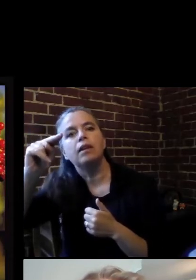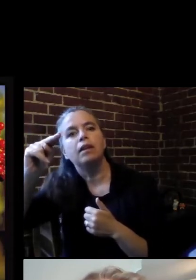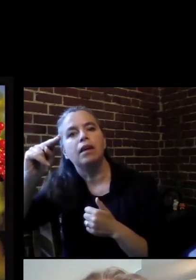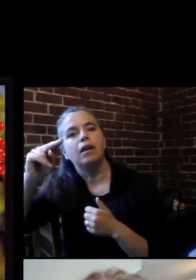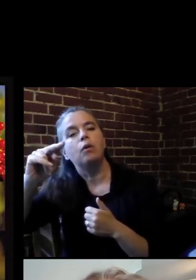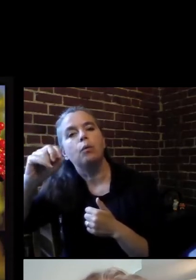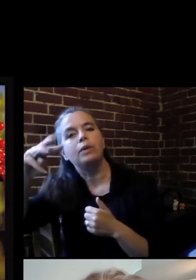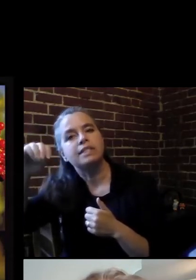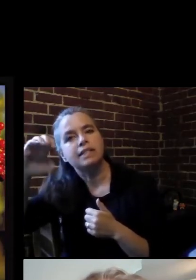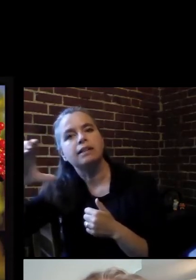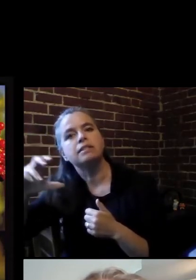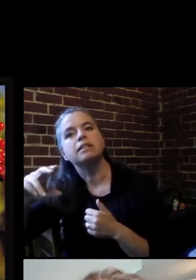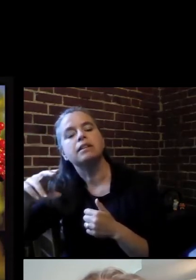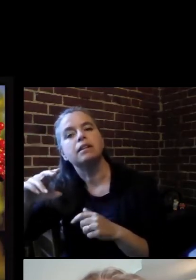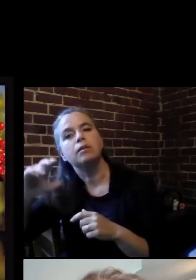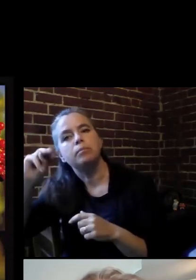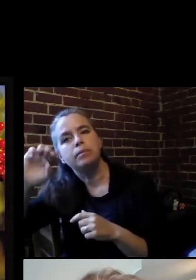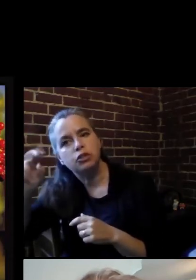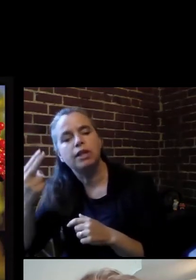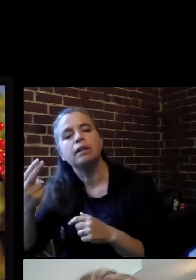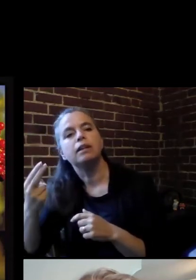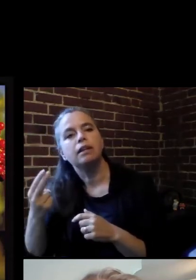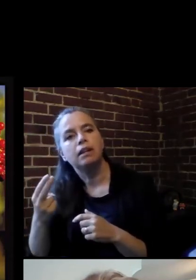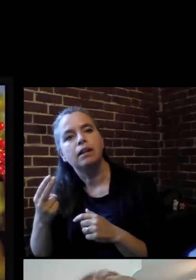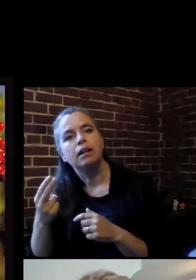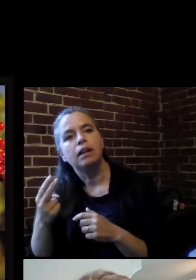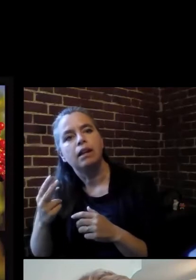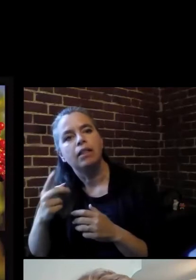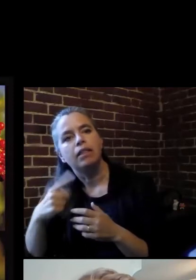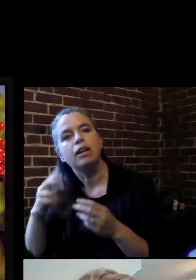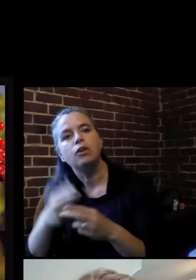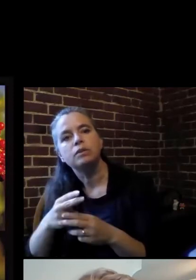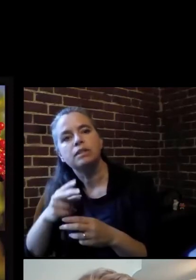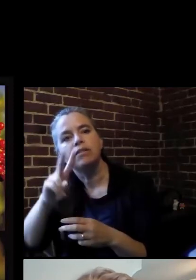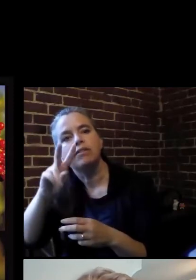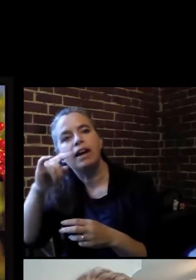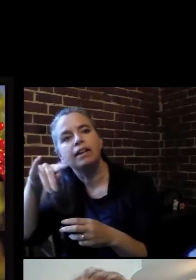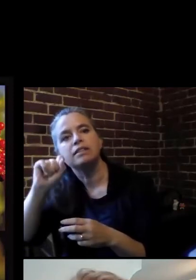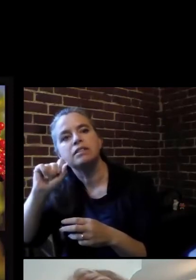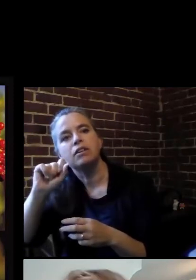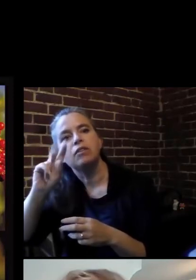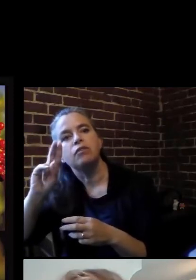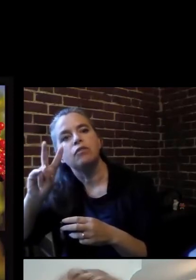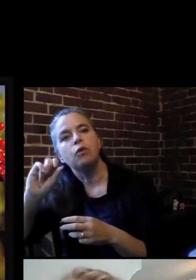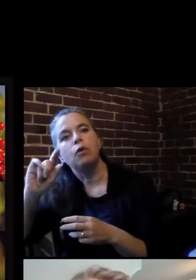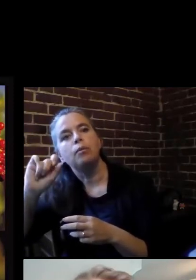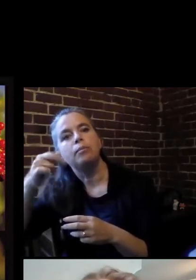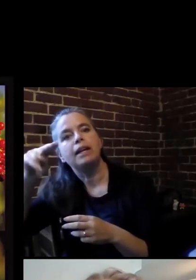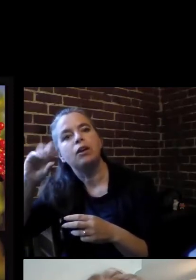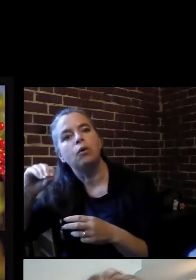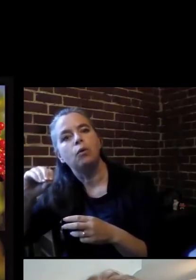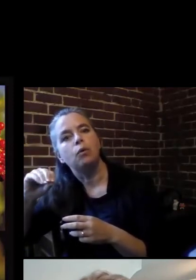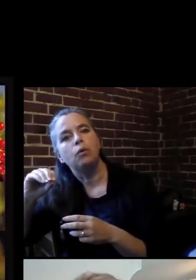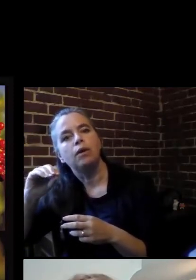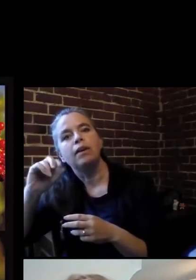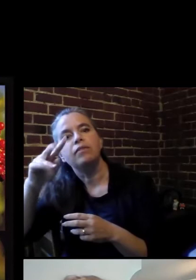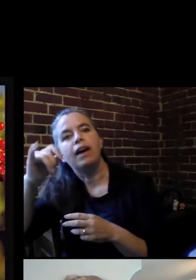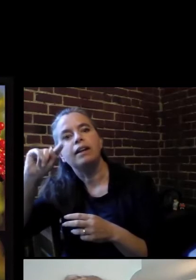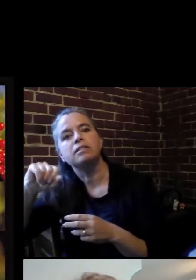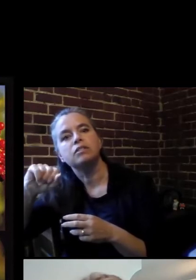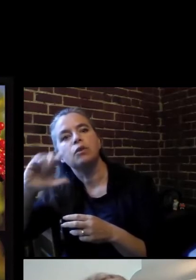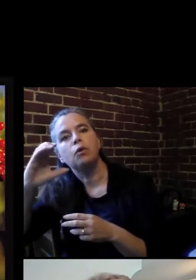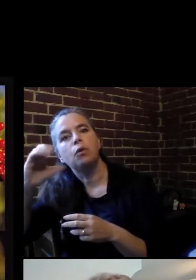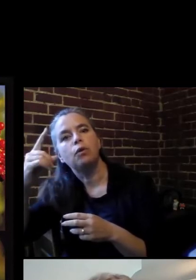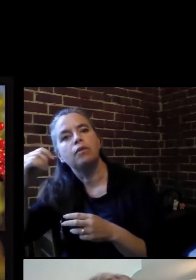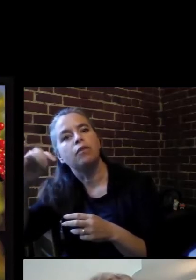And they were reported as using Vitis vulipina or Vitis cordifolia, also known as frost grape, either raw or in jellies and jams.